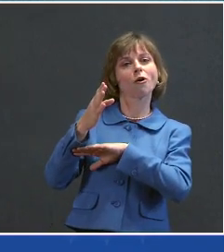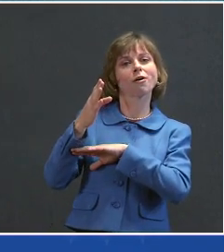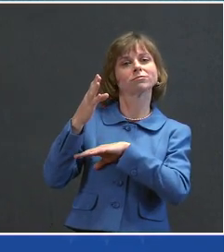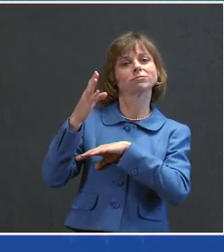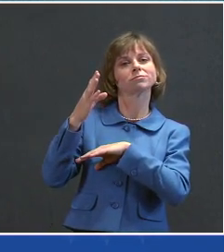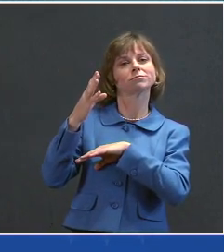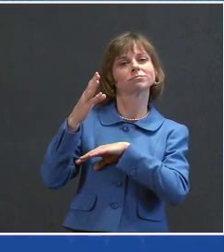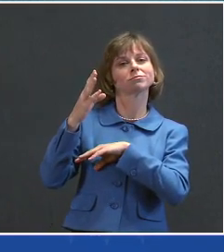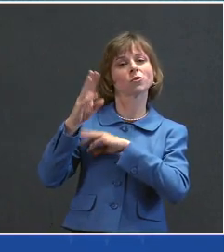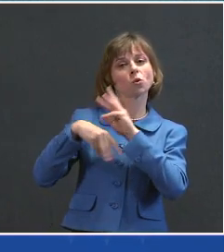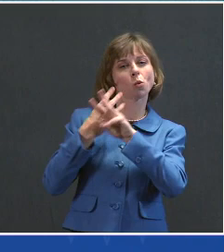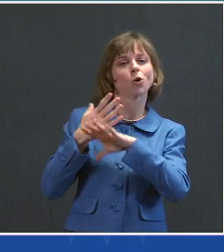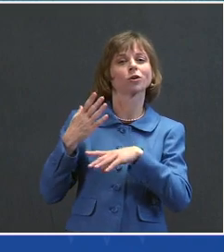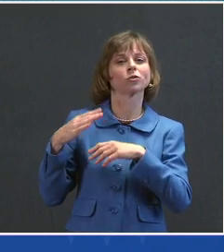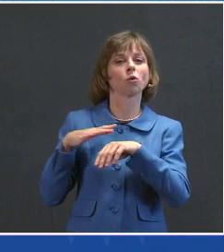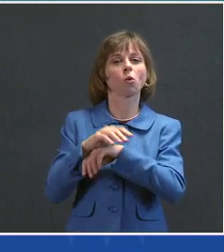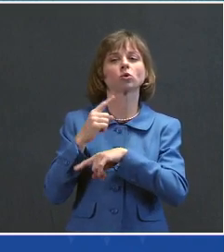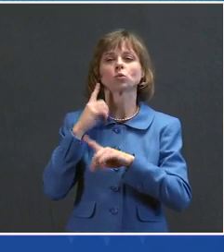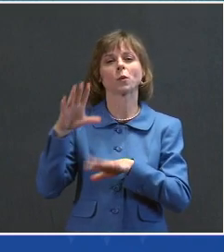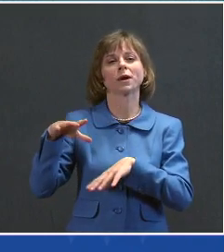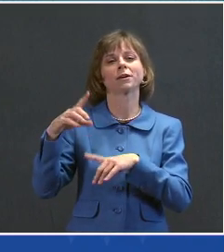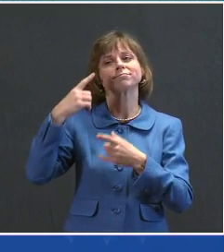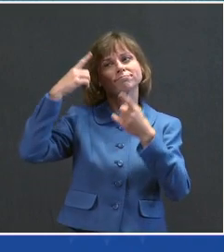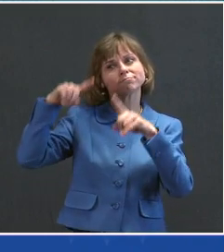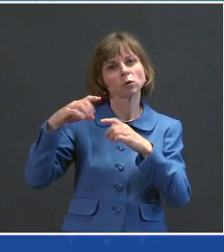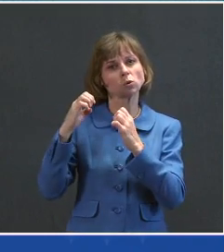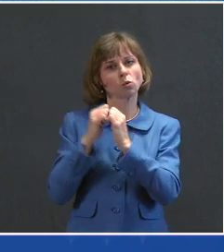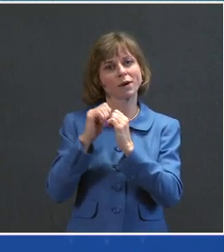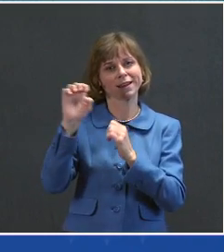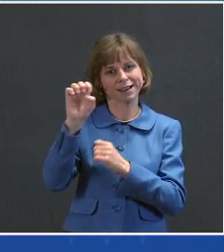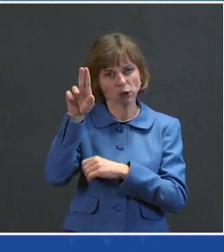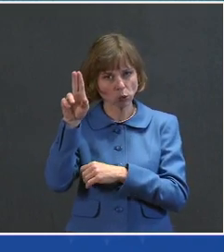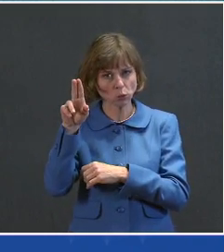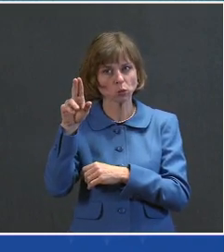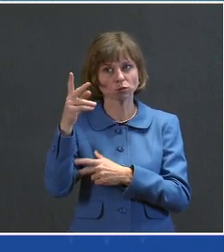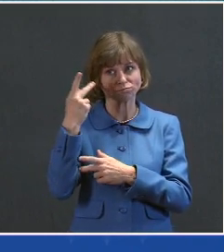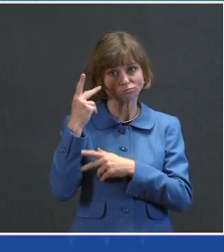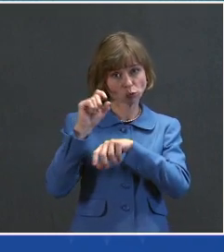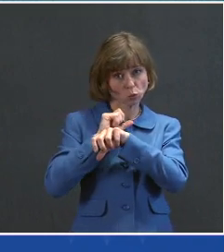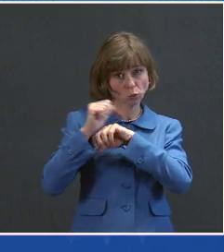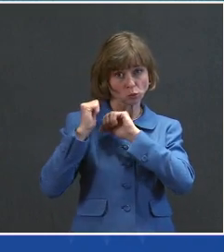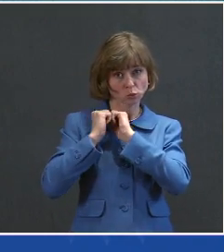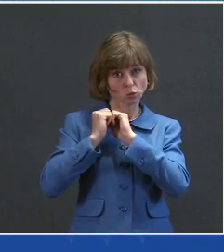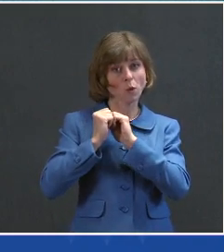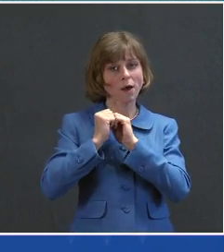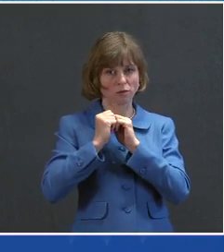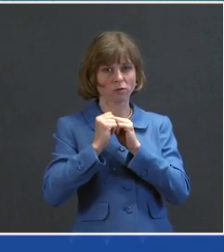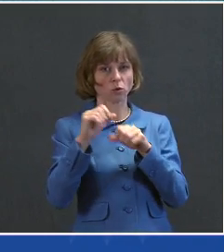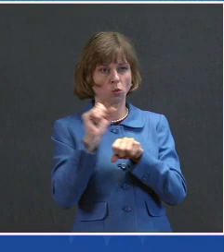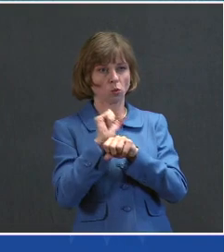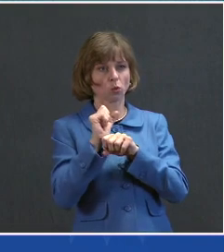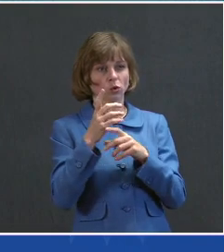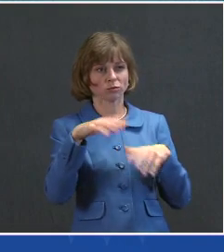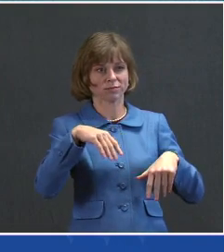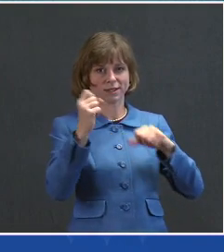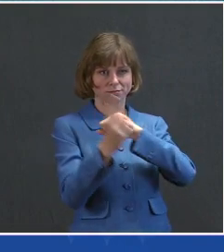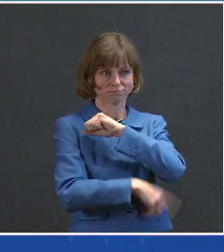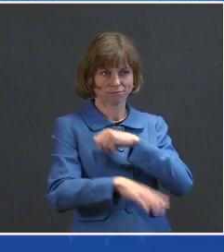the steps the EU took in October and match additional EU measures being taken today. We also reiterate our call for the Russian government